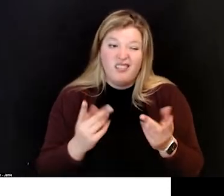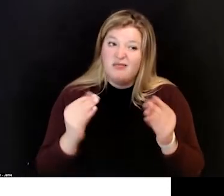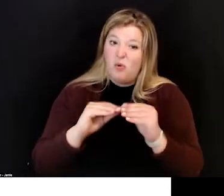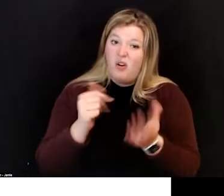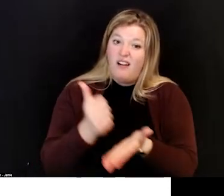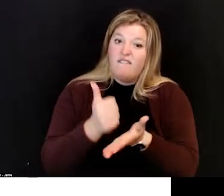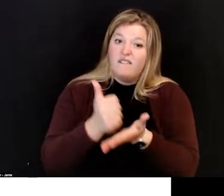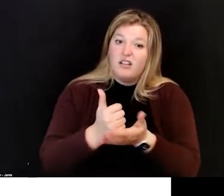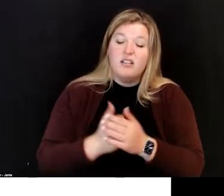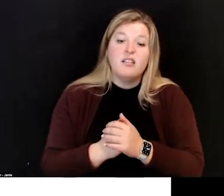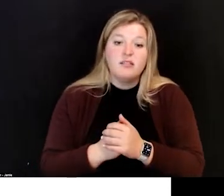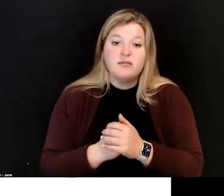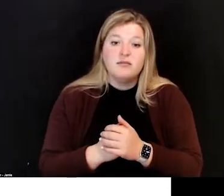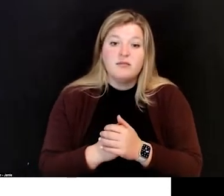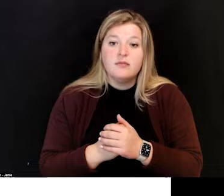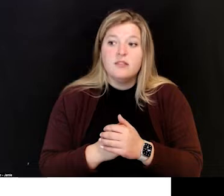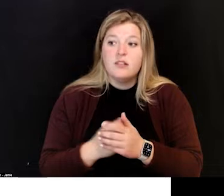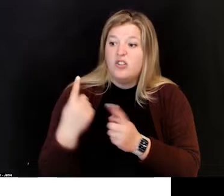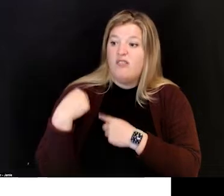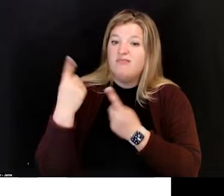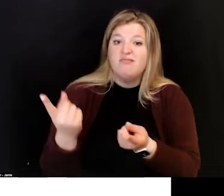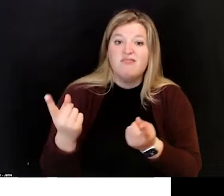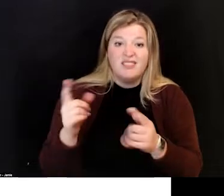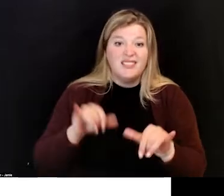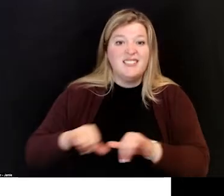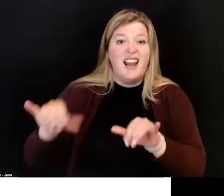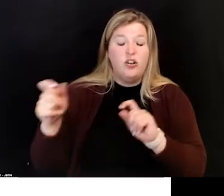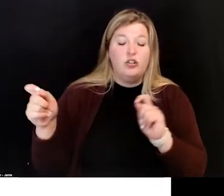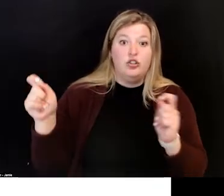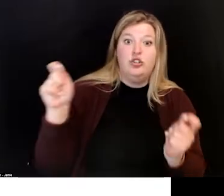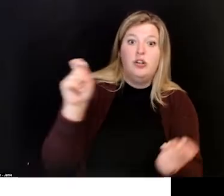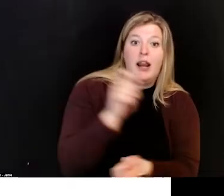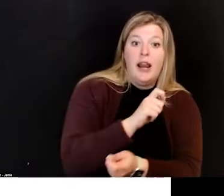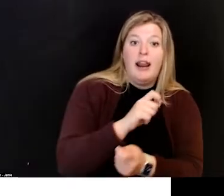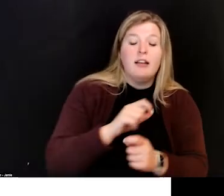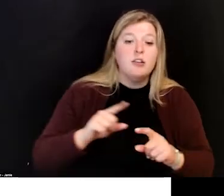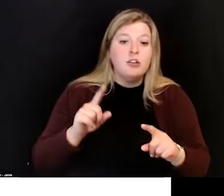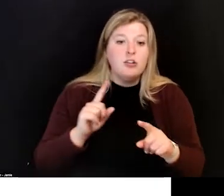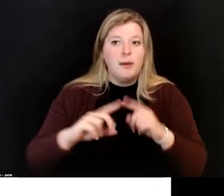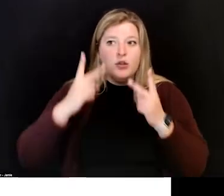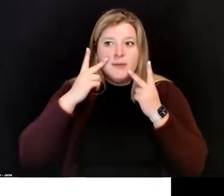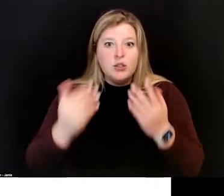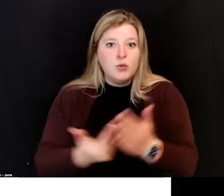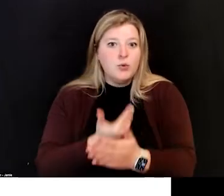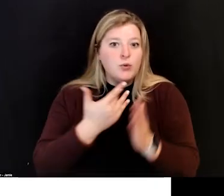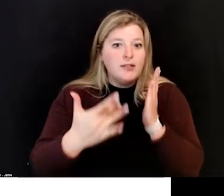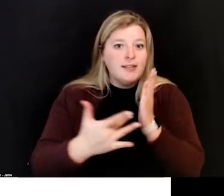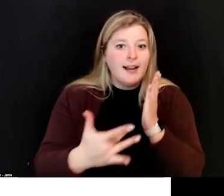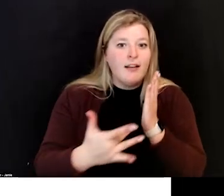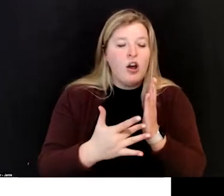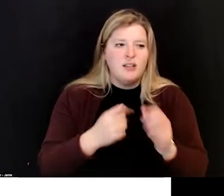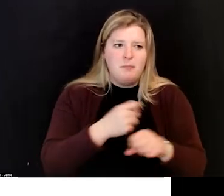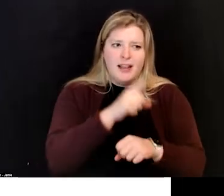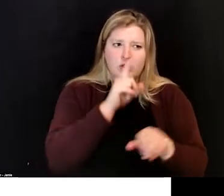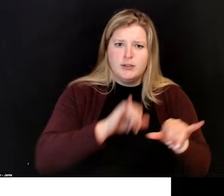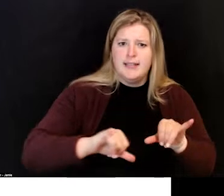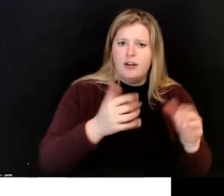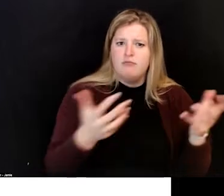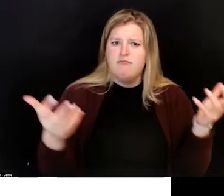And so you have this evolution in the standards that accounts for the newer technology and allows us to really do something